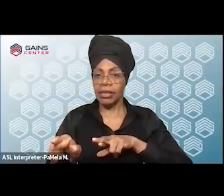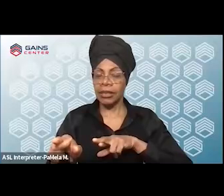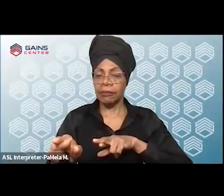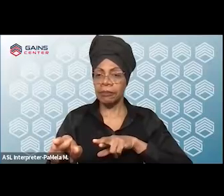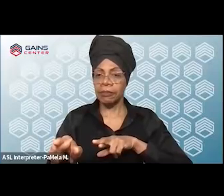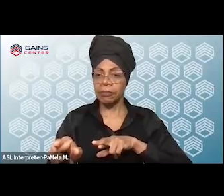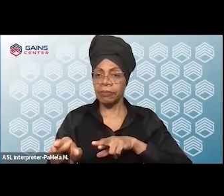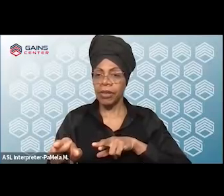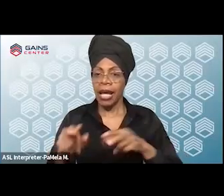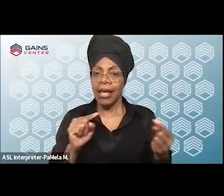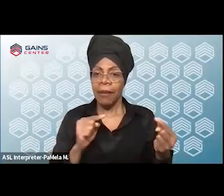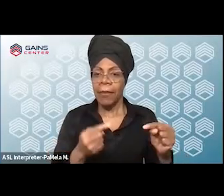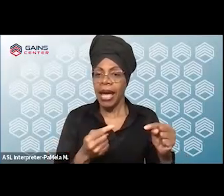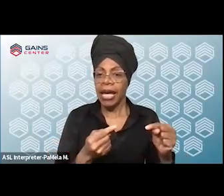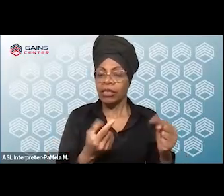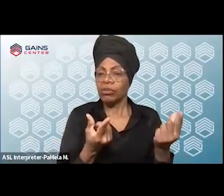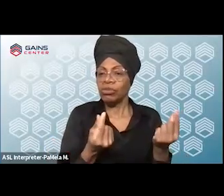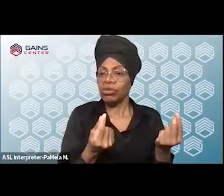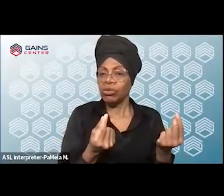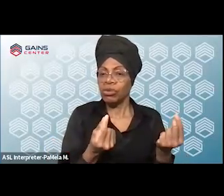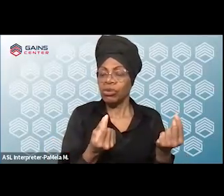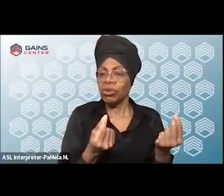it's gonna get them to lean forward and to trust you deeper